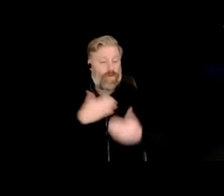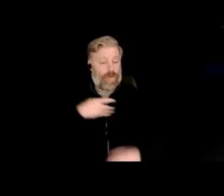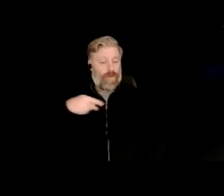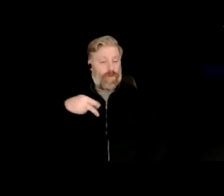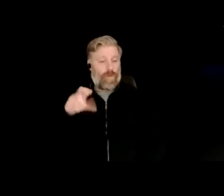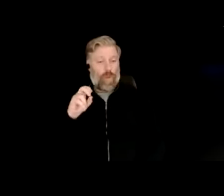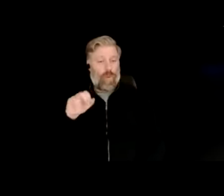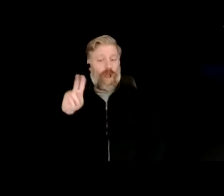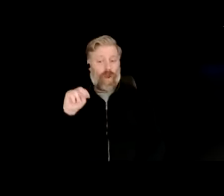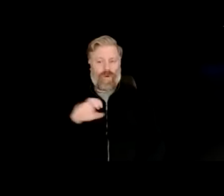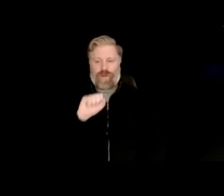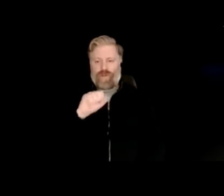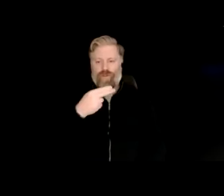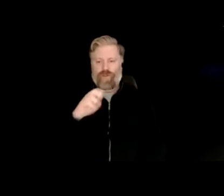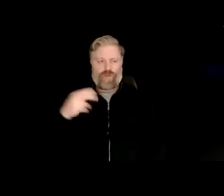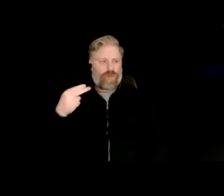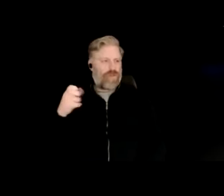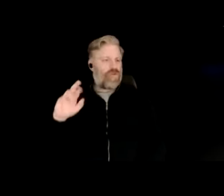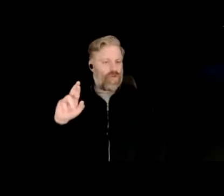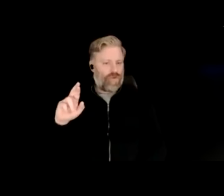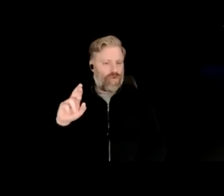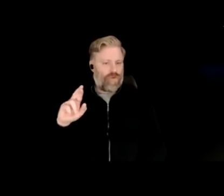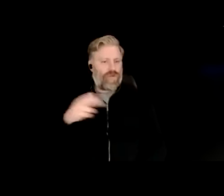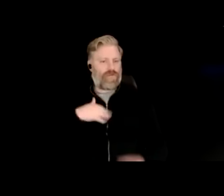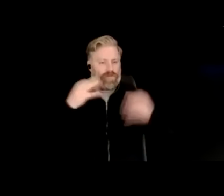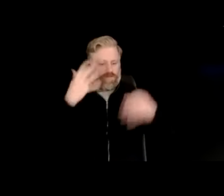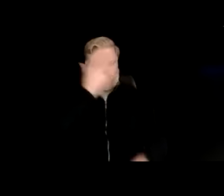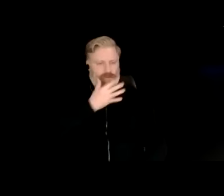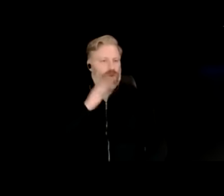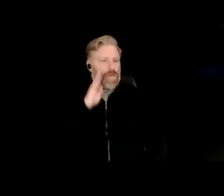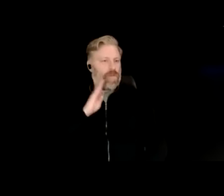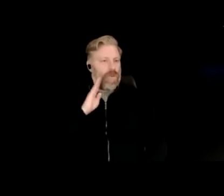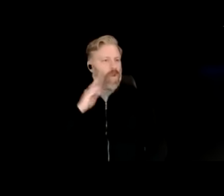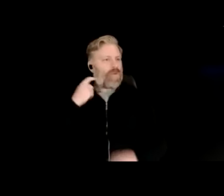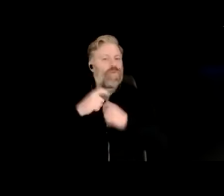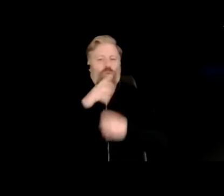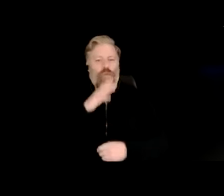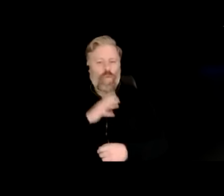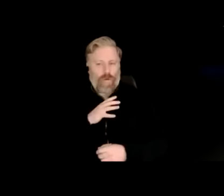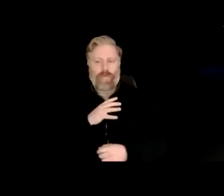For a visual description, I am a brown Latino woman with black curly hair in a ponytail today,